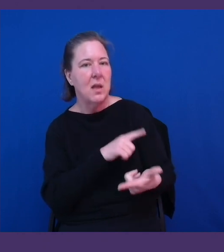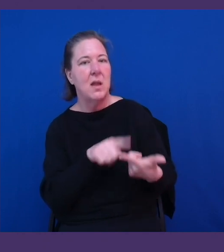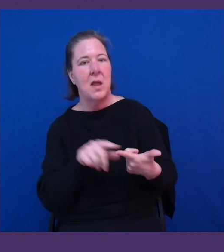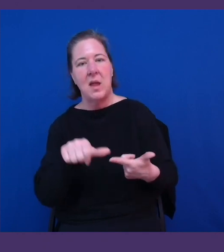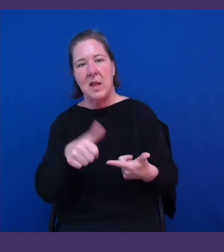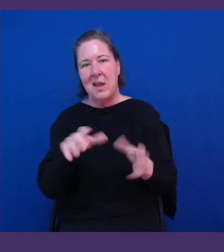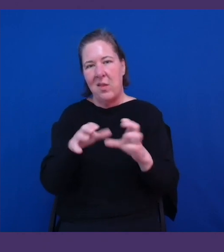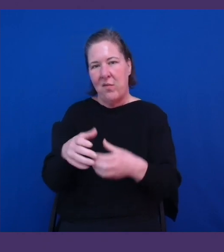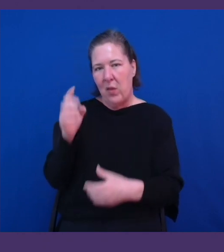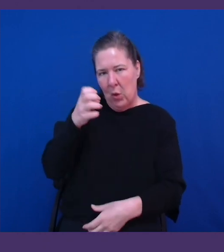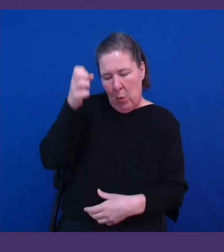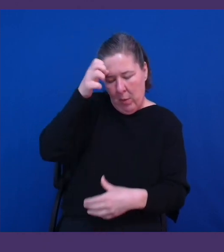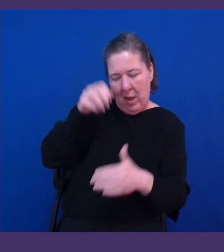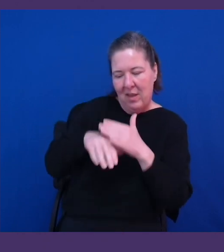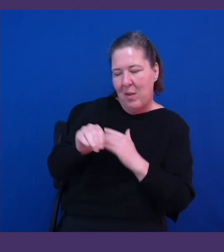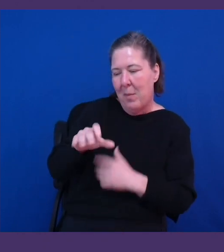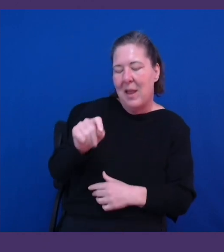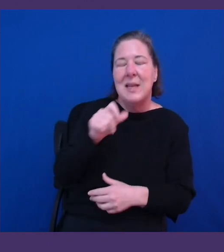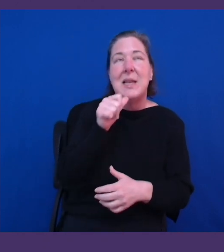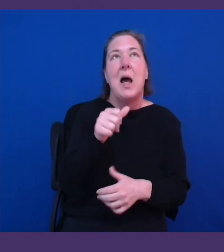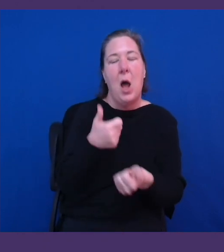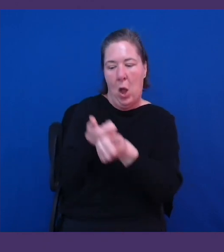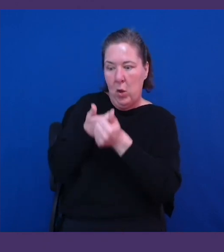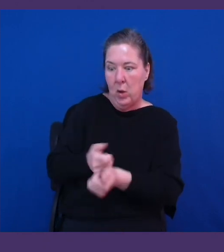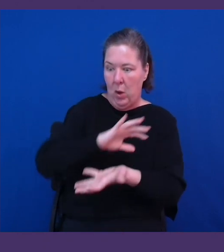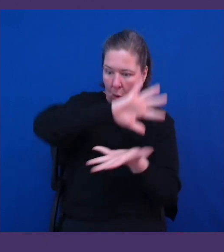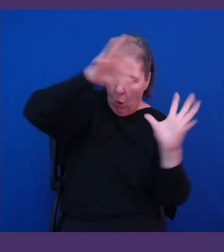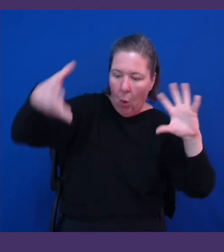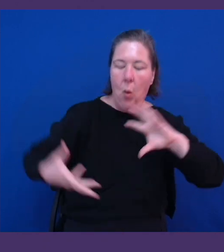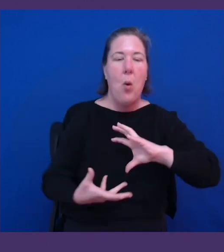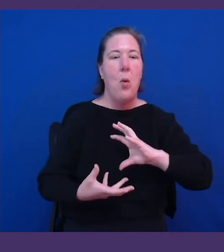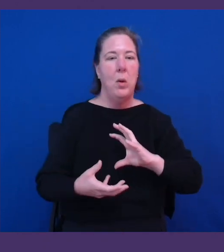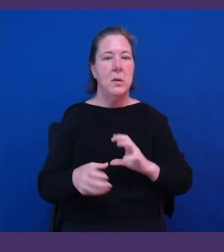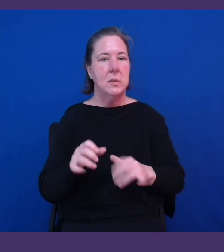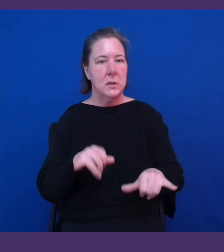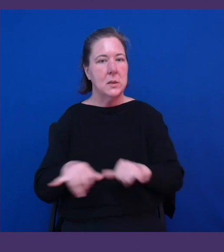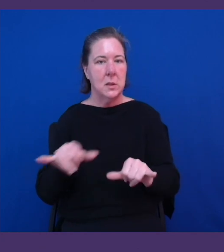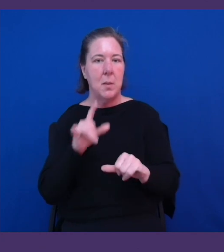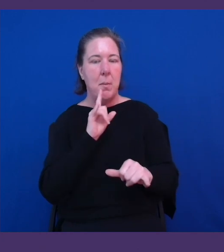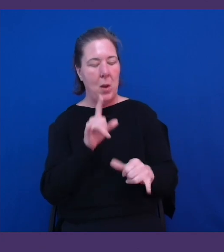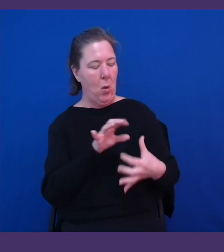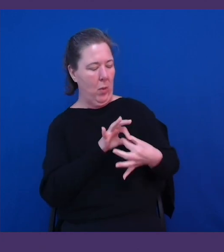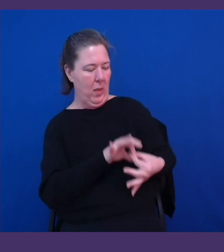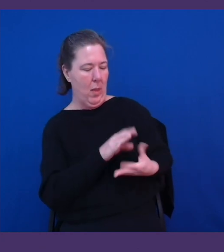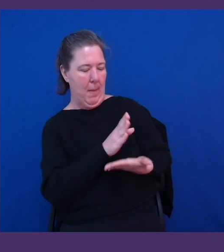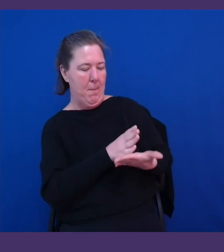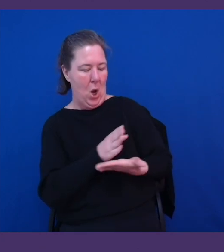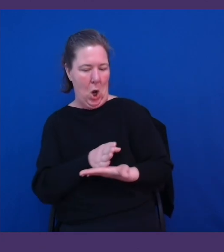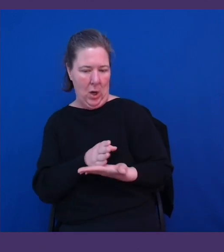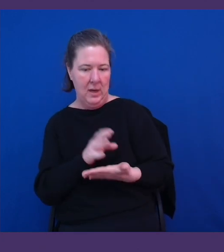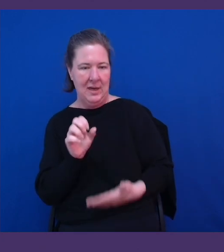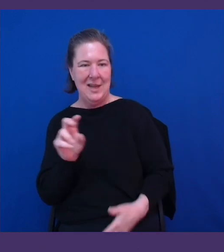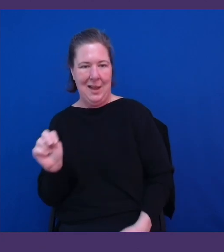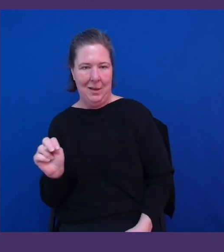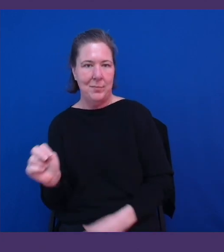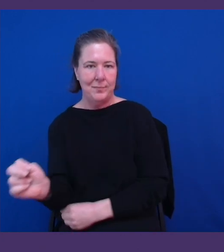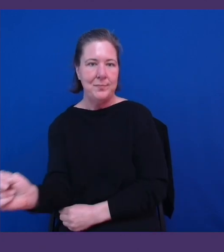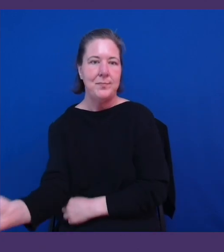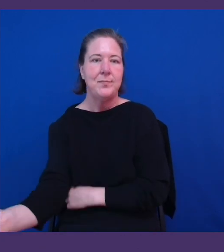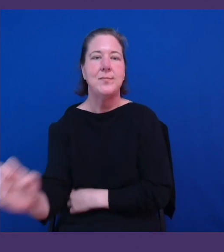So, it's not conforming with the whole standard, it's conforming with the relevant parts of the EN. And the EN is a European standard,